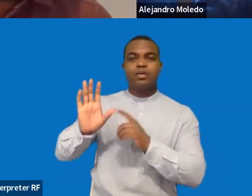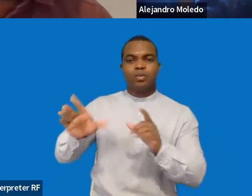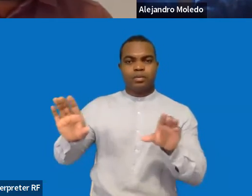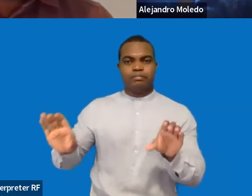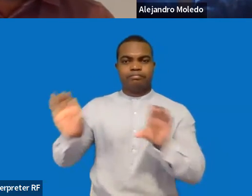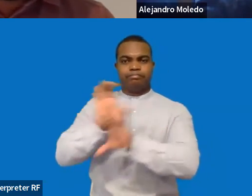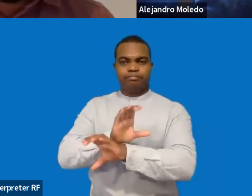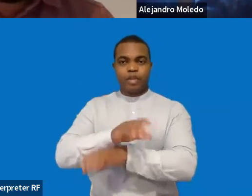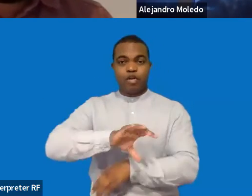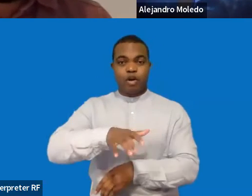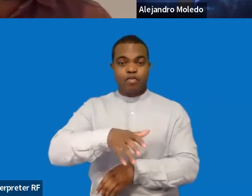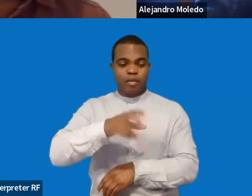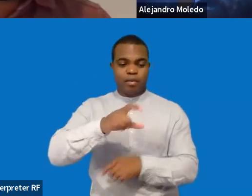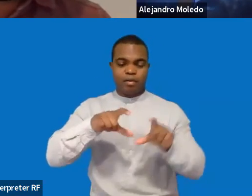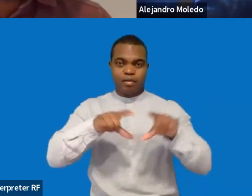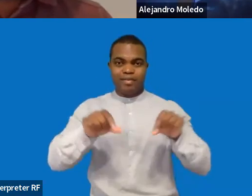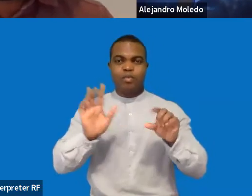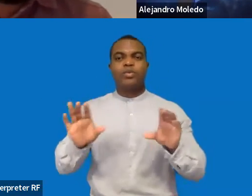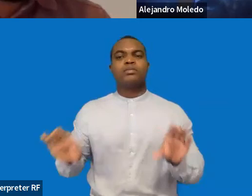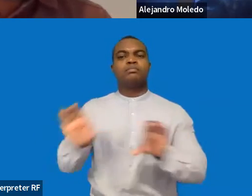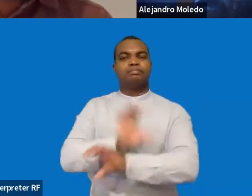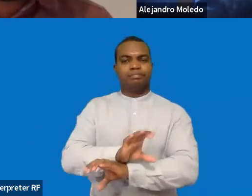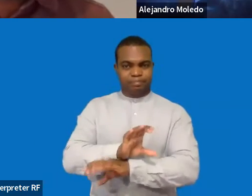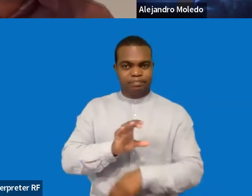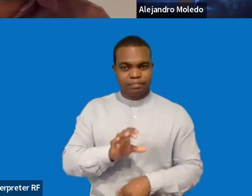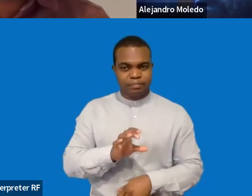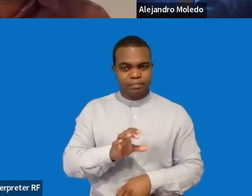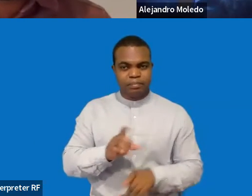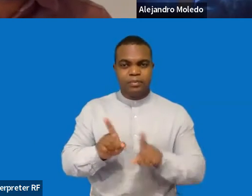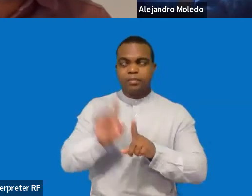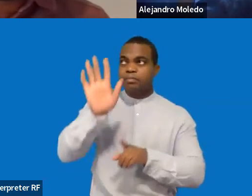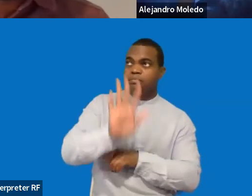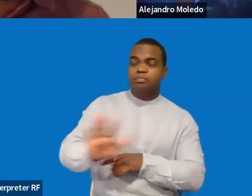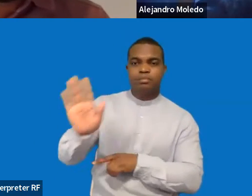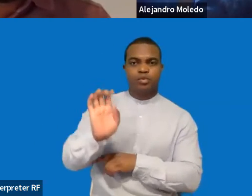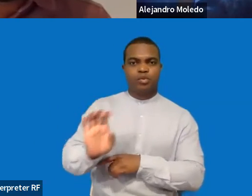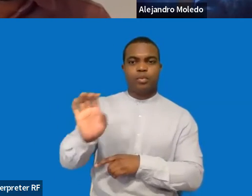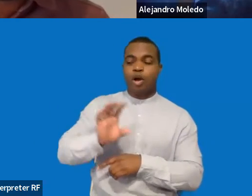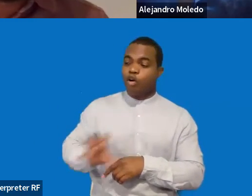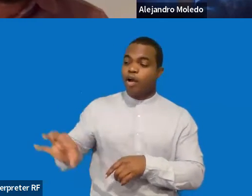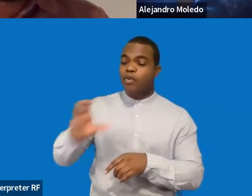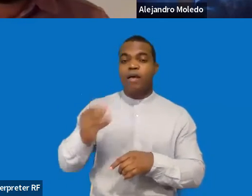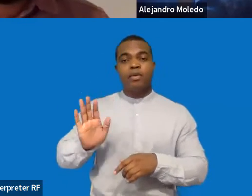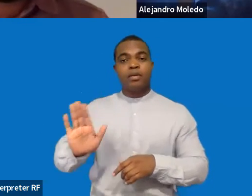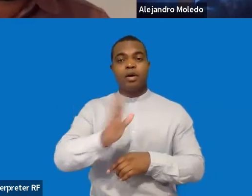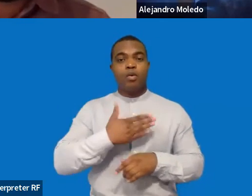We passed through the steps that politicians and decision-makers need to undergo until the law is approved.